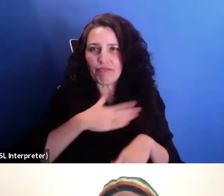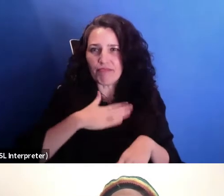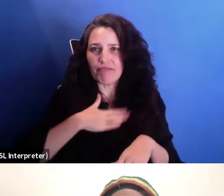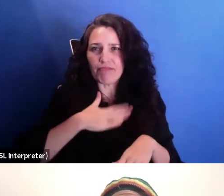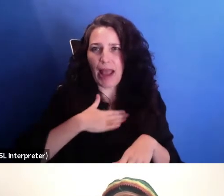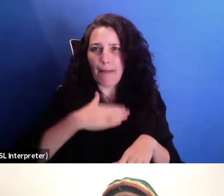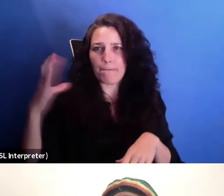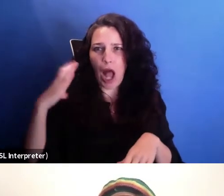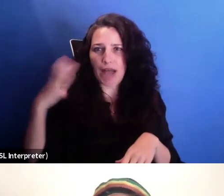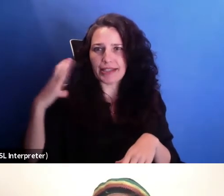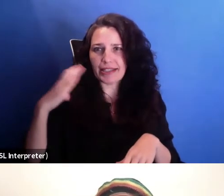The bosses.